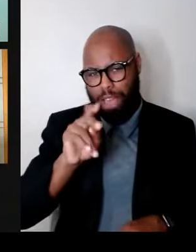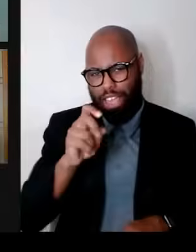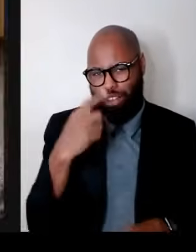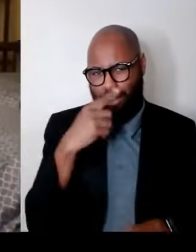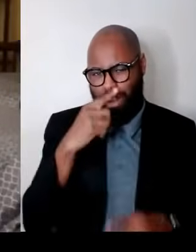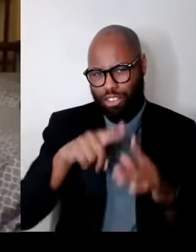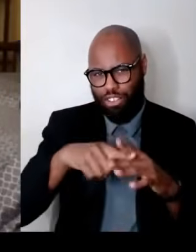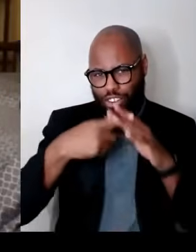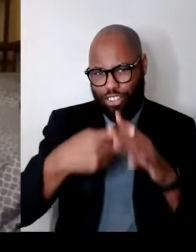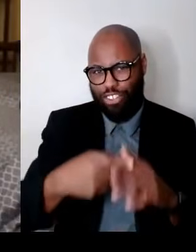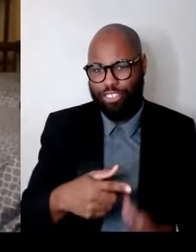Sure.